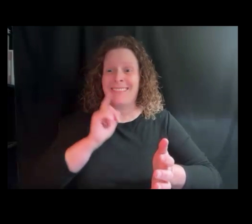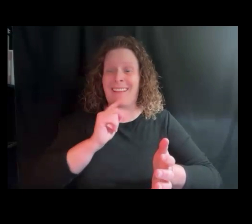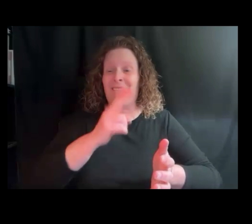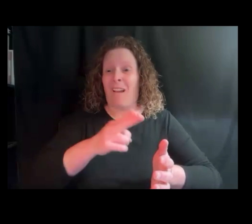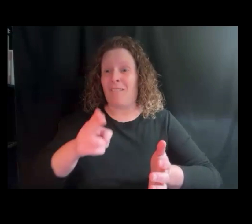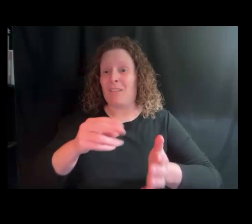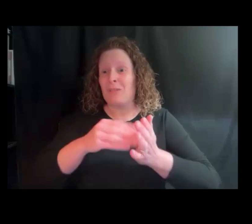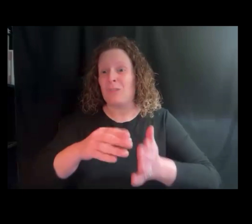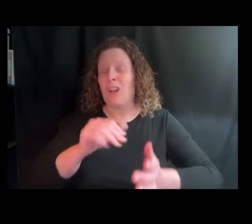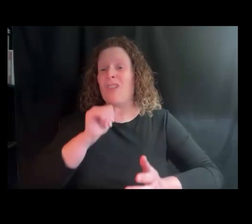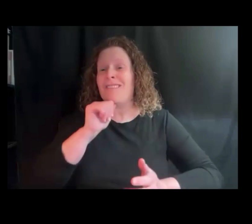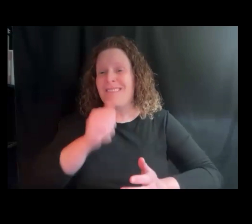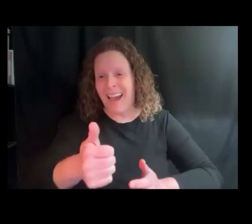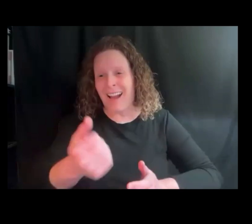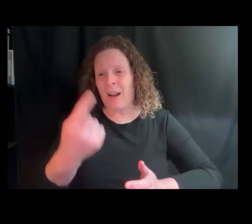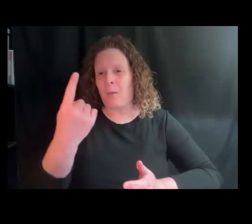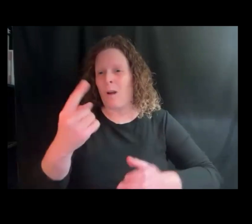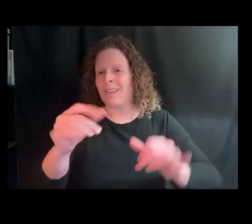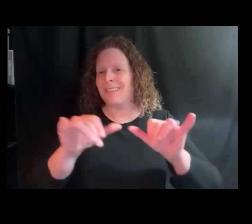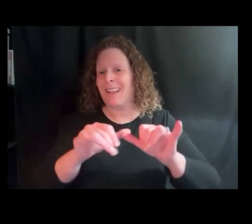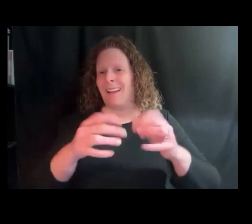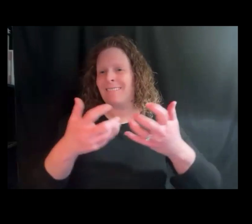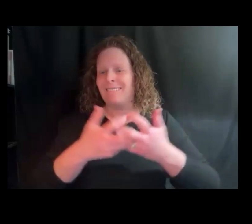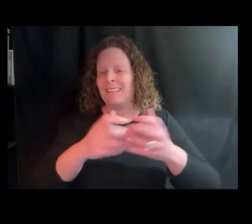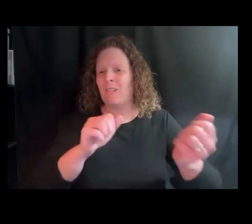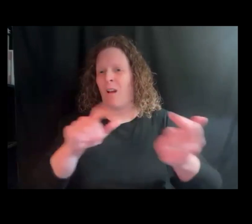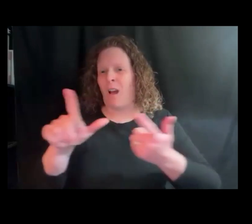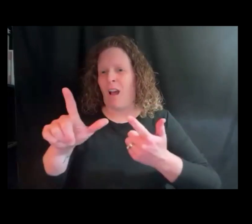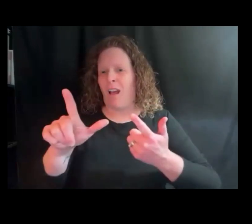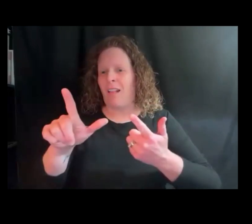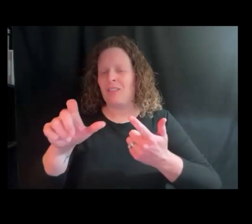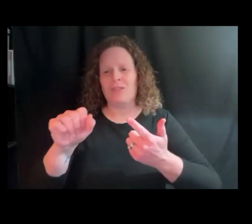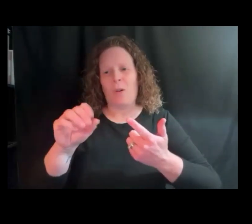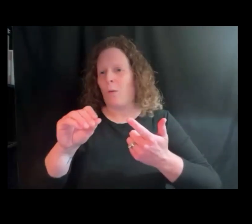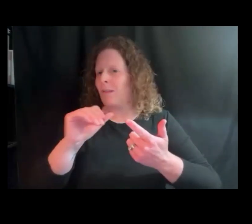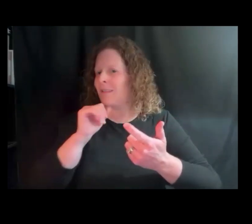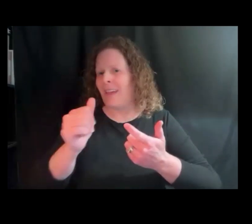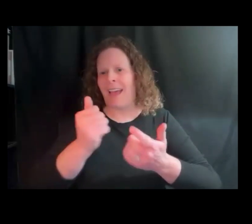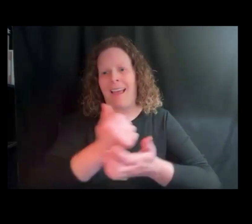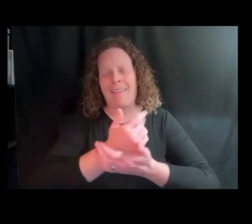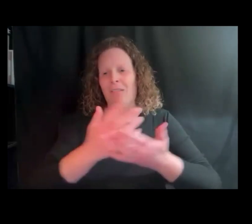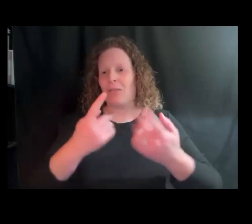right? And they also say deaf and hard of hearing students are not one size fits all.